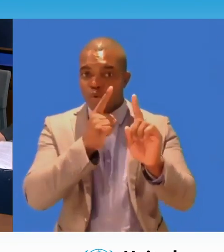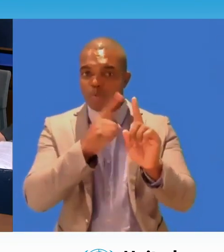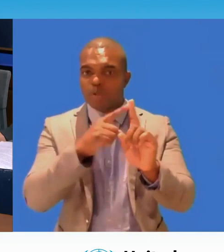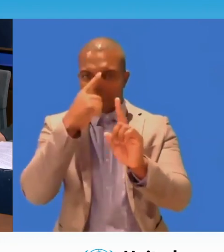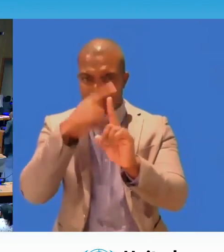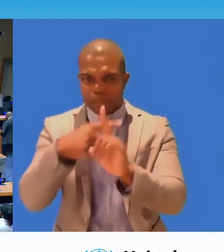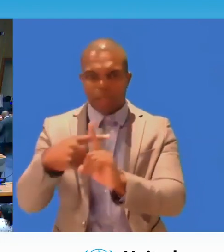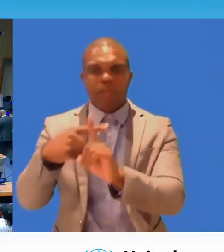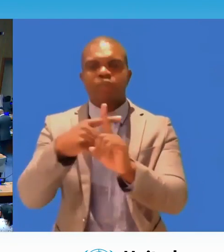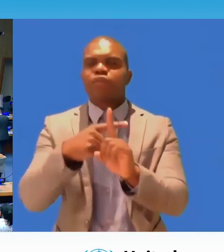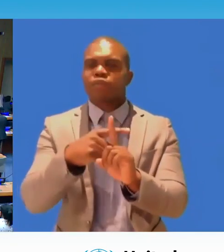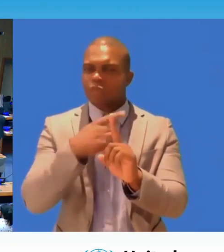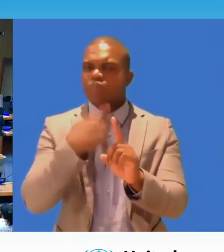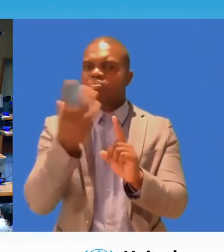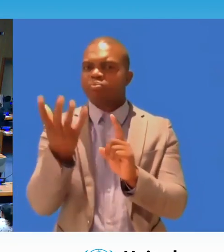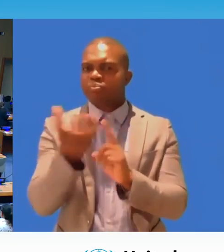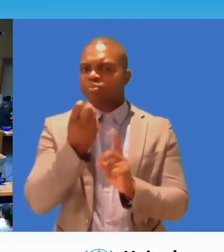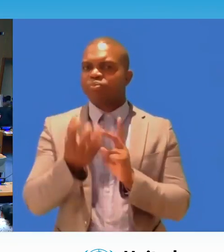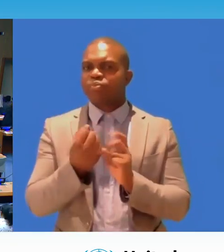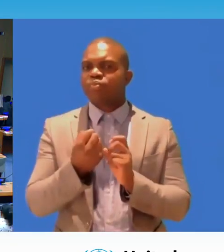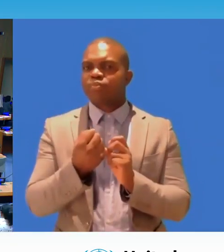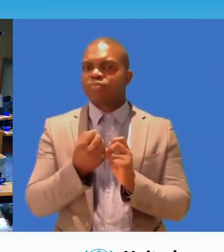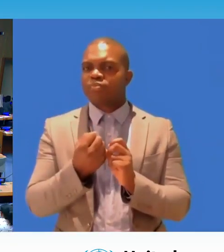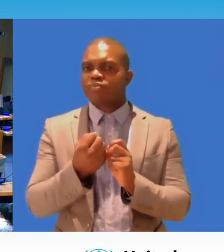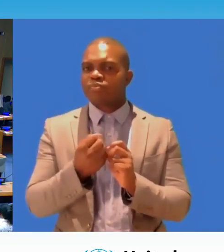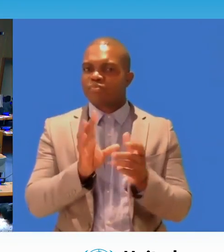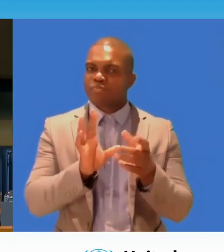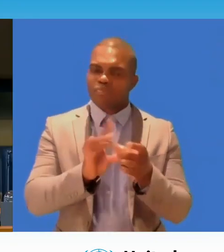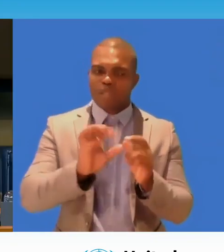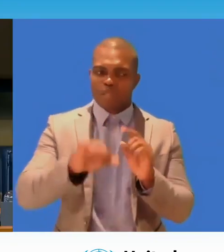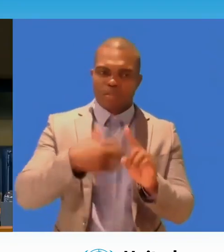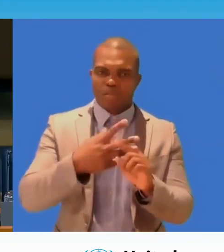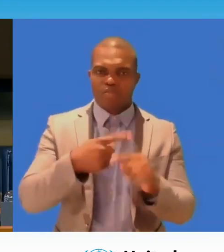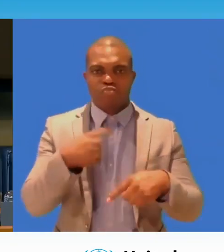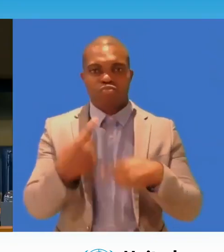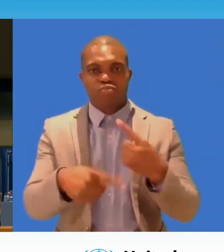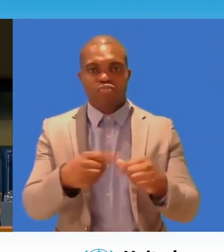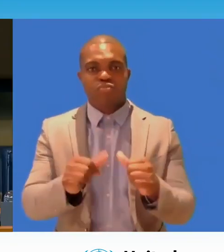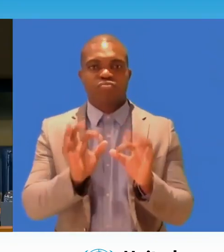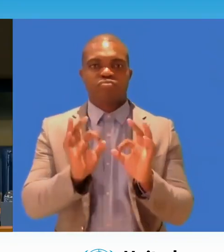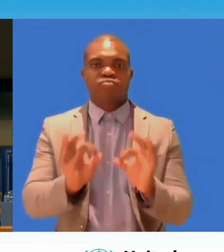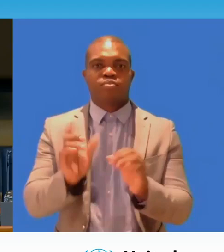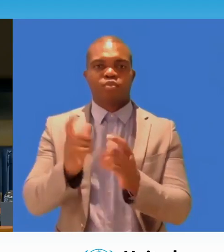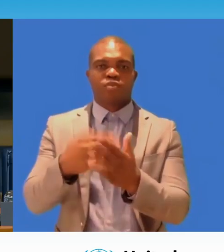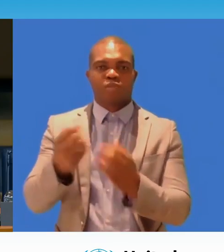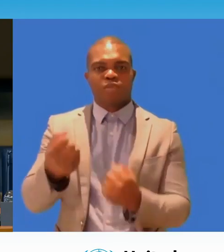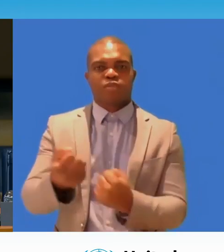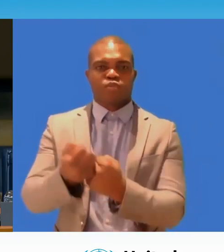one I thank the representative of Japan for his